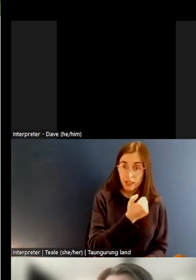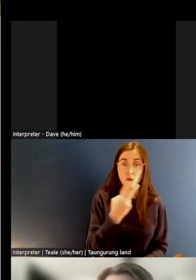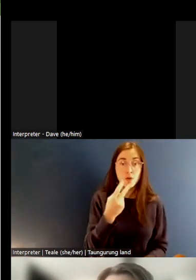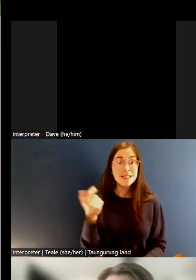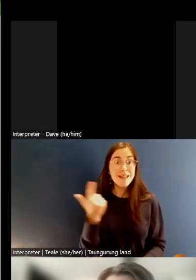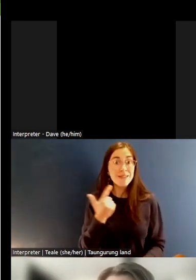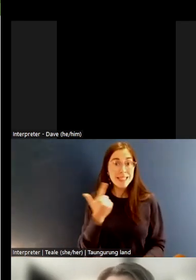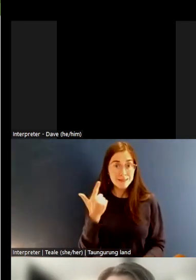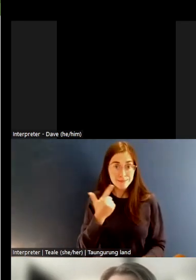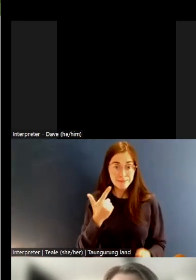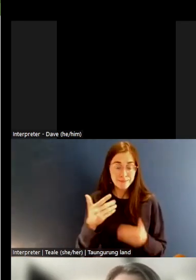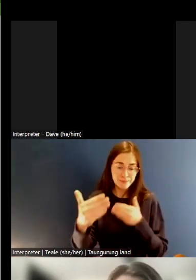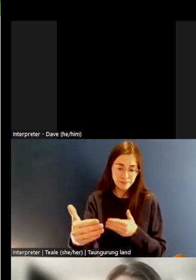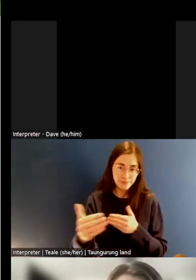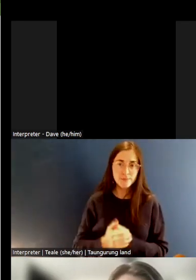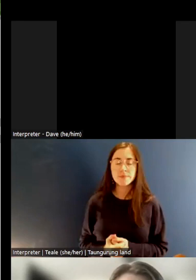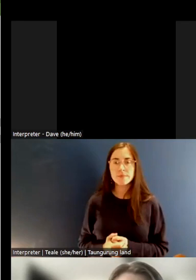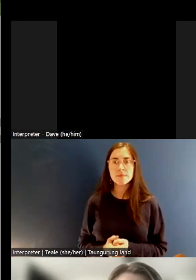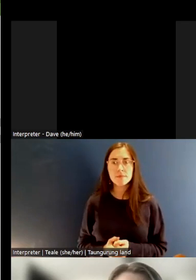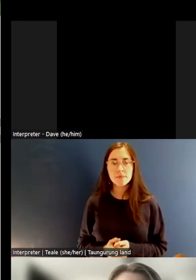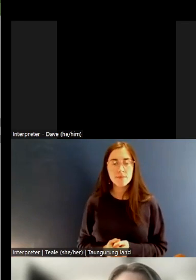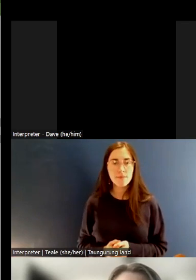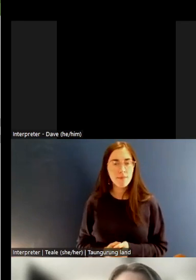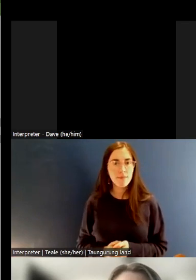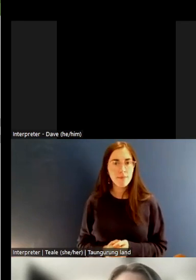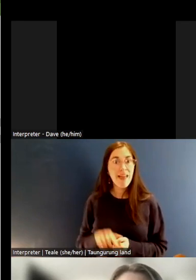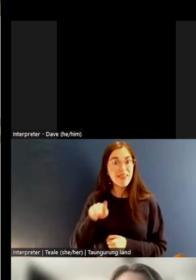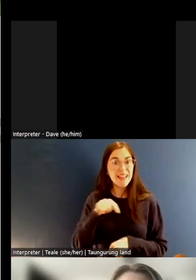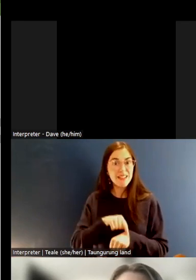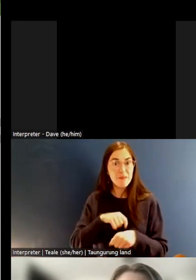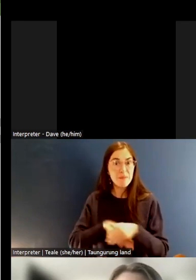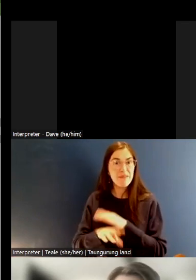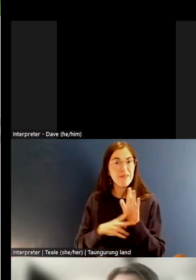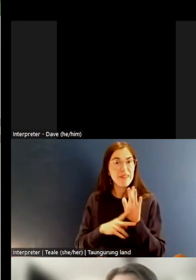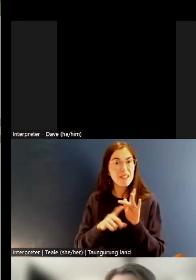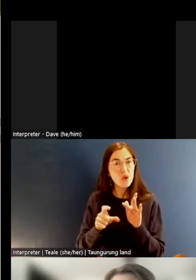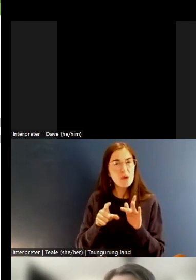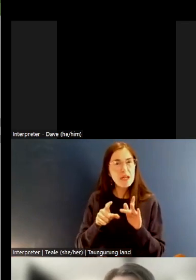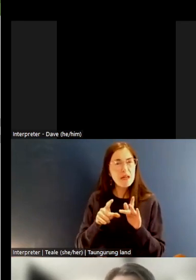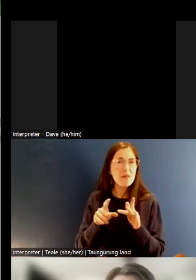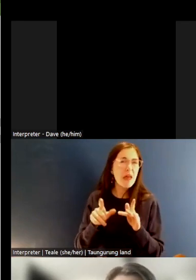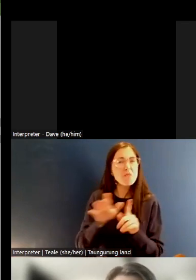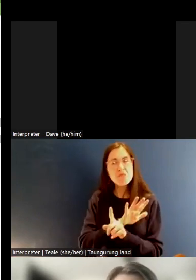And in that time, the population of Victoria, they estimated there'd be 150 babies